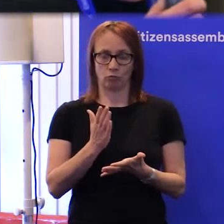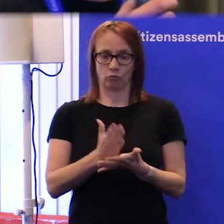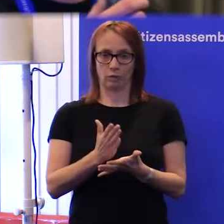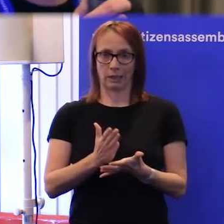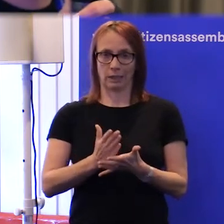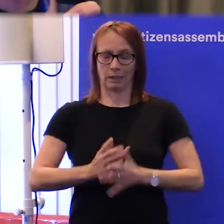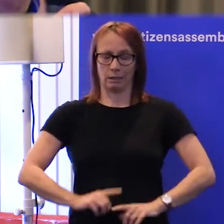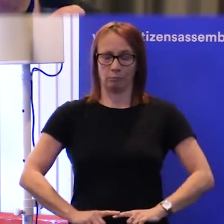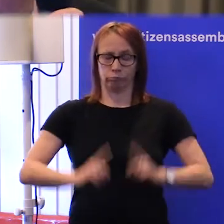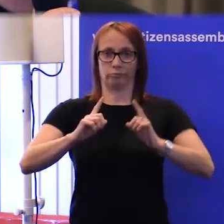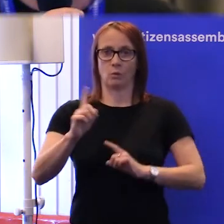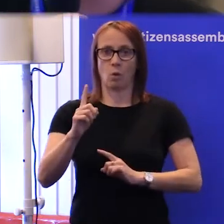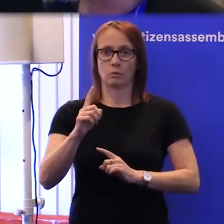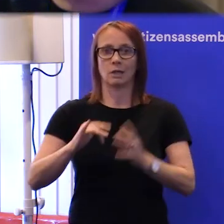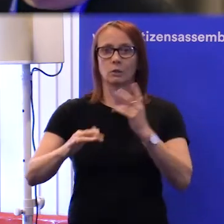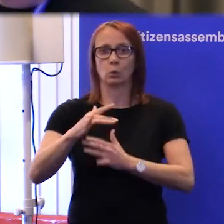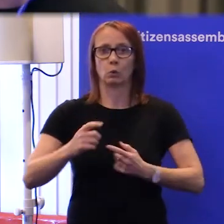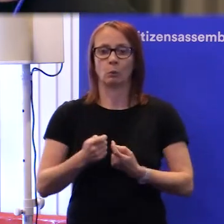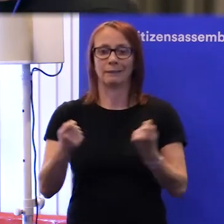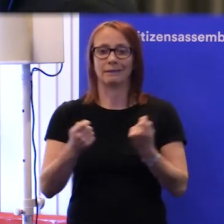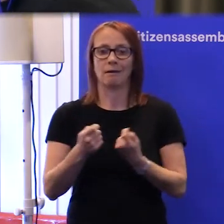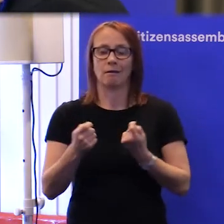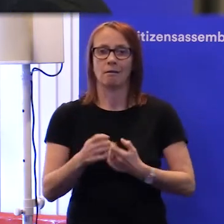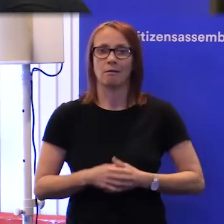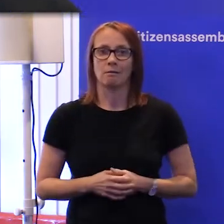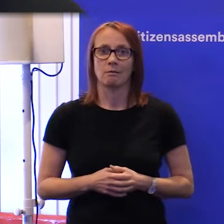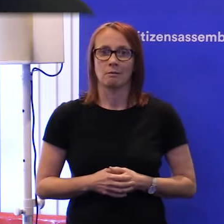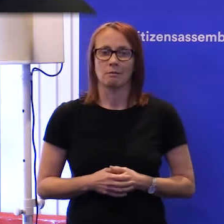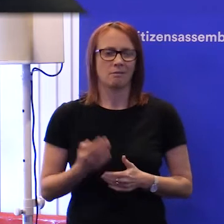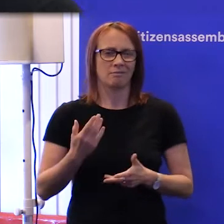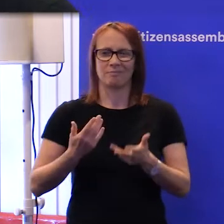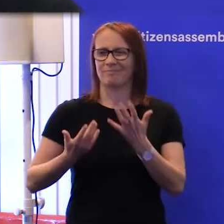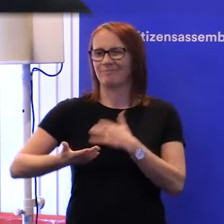social media so you know where once you know you could you could you know you